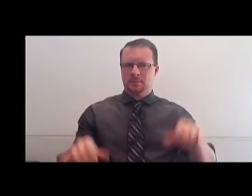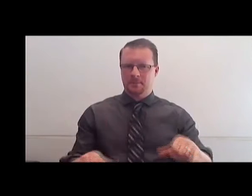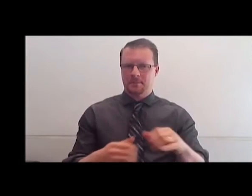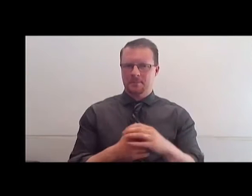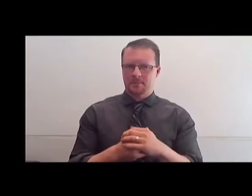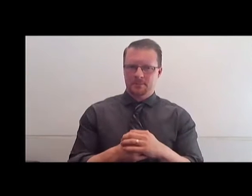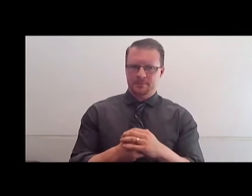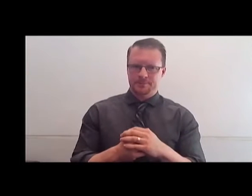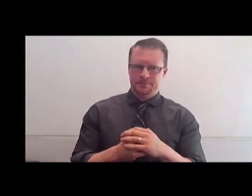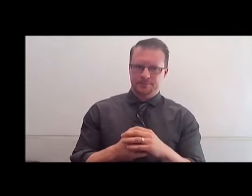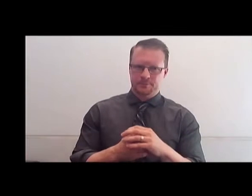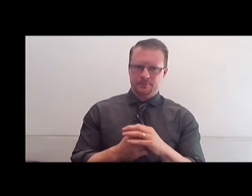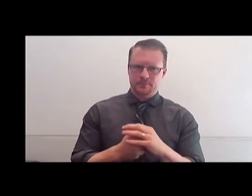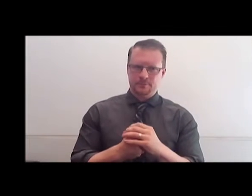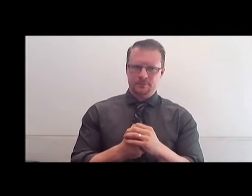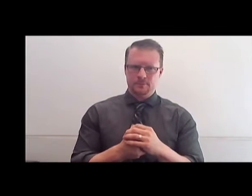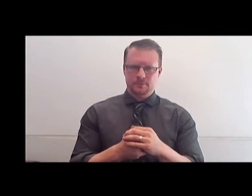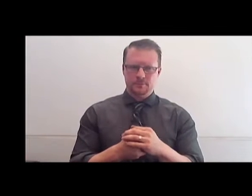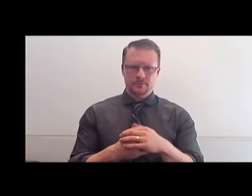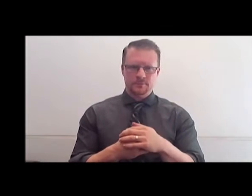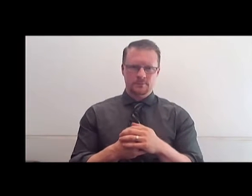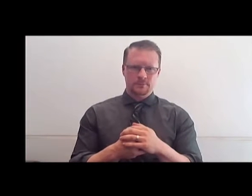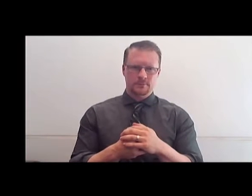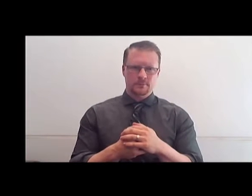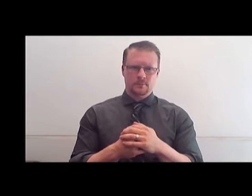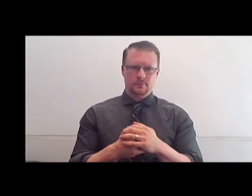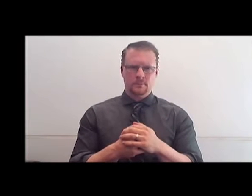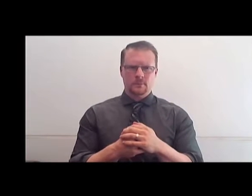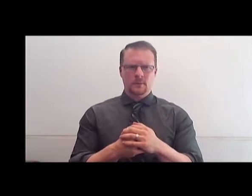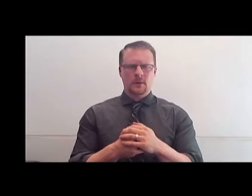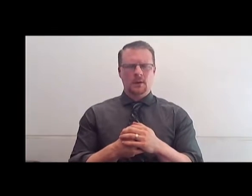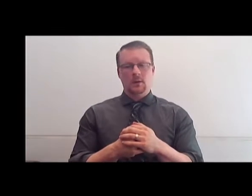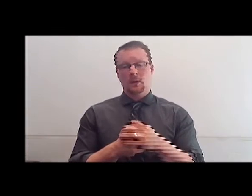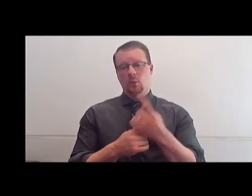Most of the research that's been done on this has been outside of medical care.